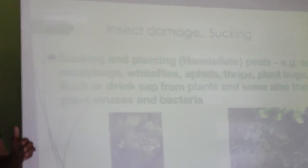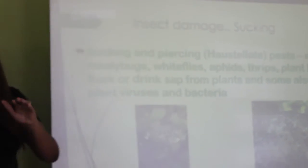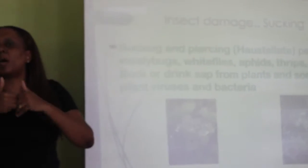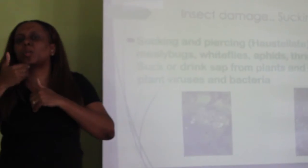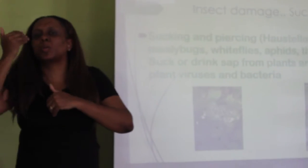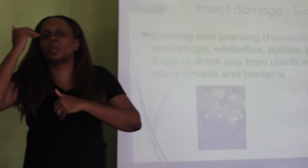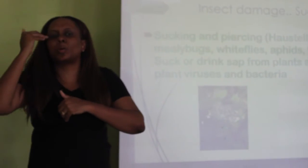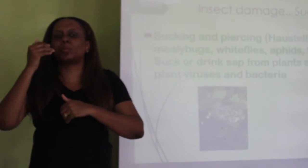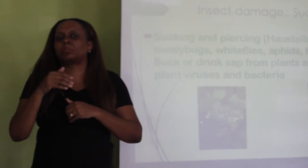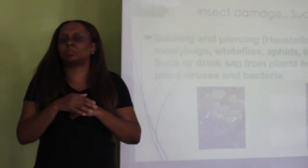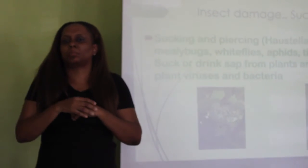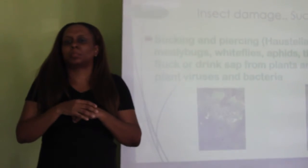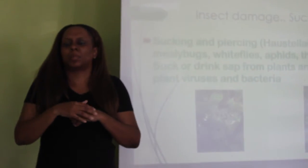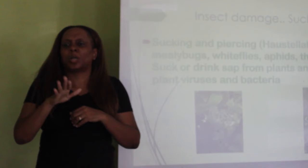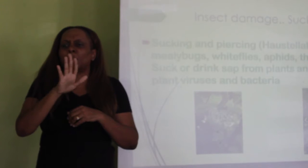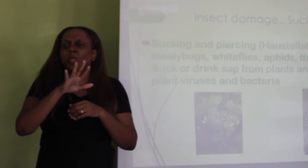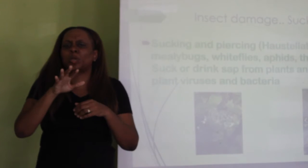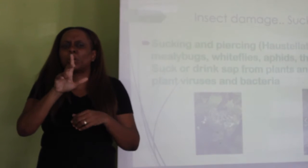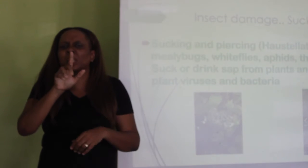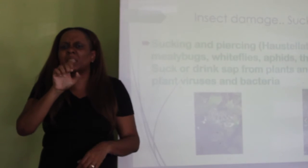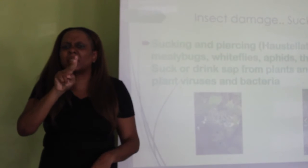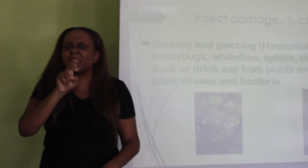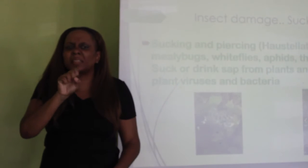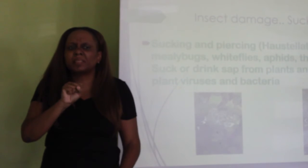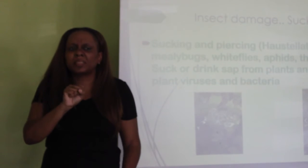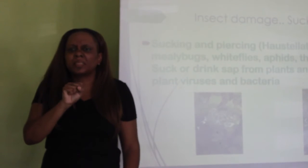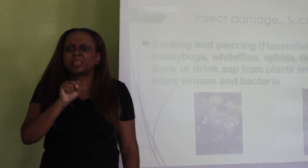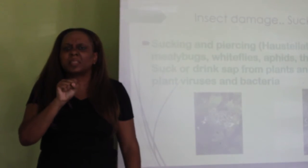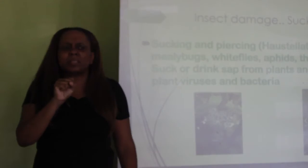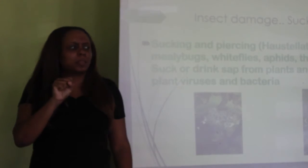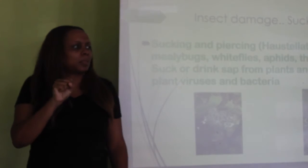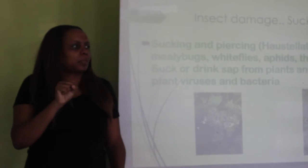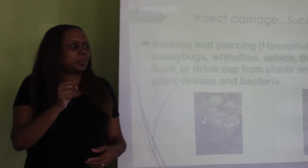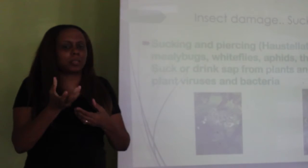you're going to look for your leaves twirling or turning in or something